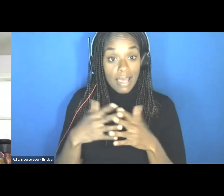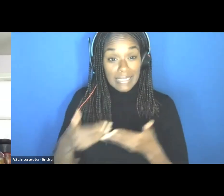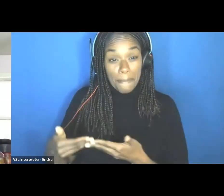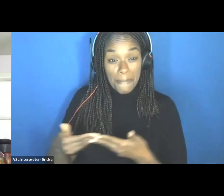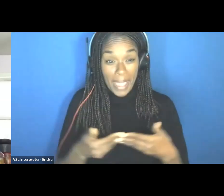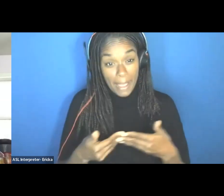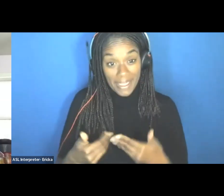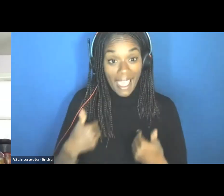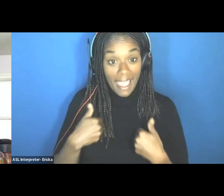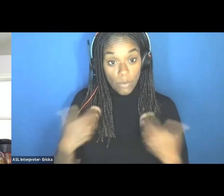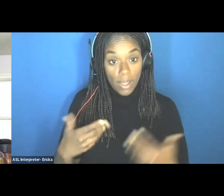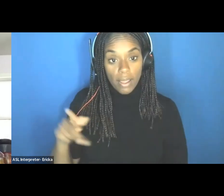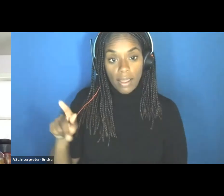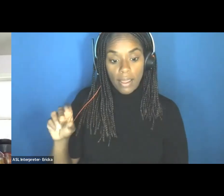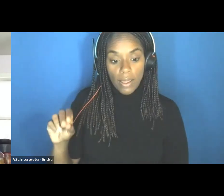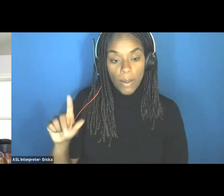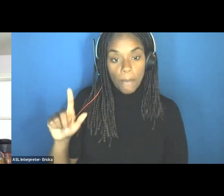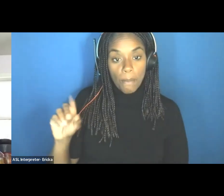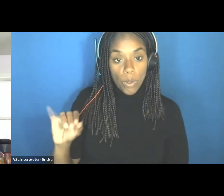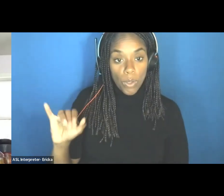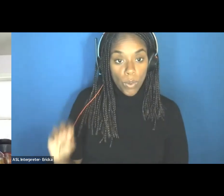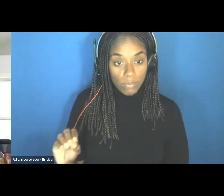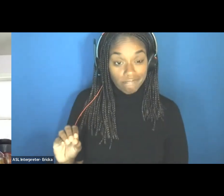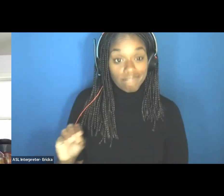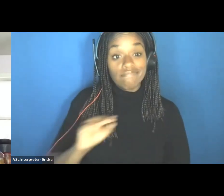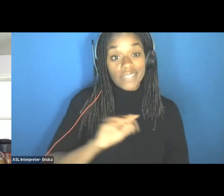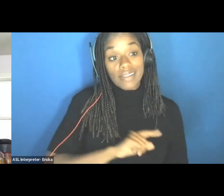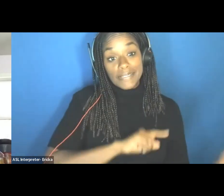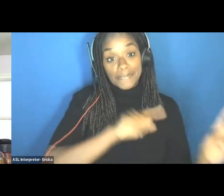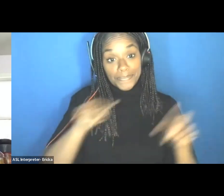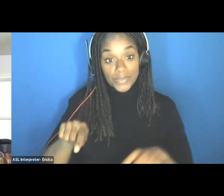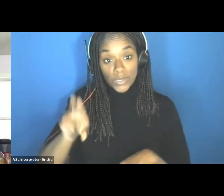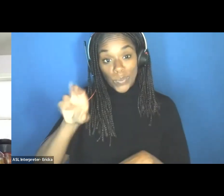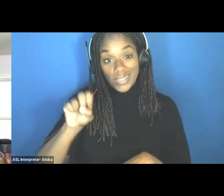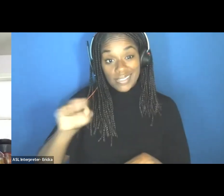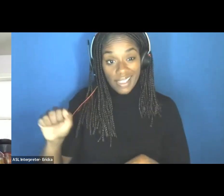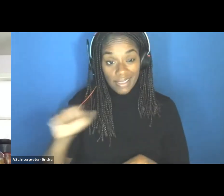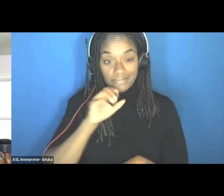And had polio as an infant.